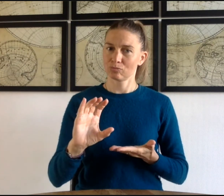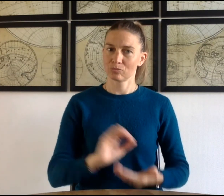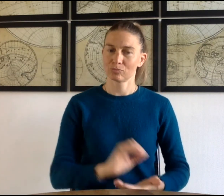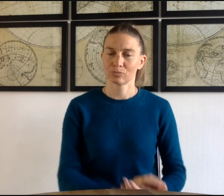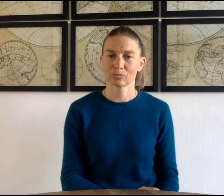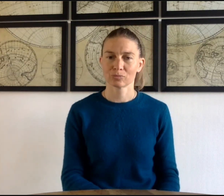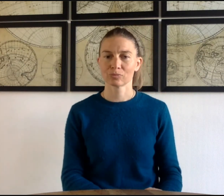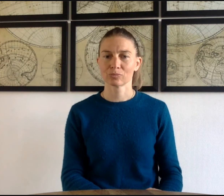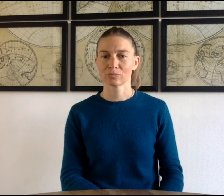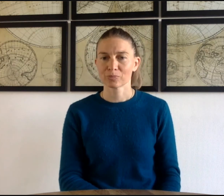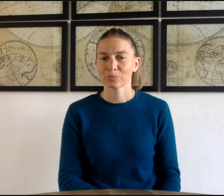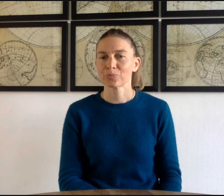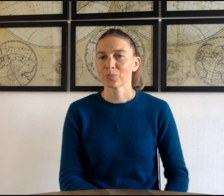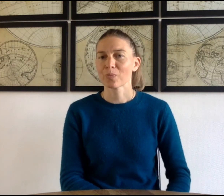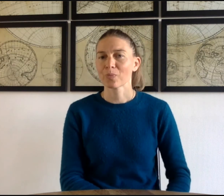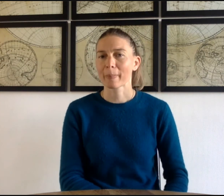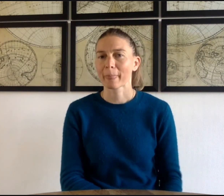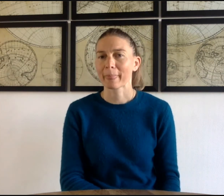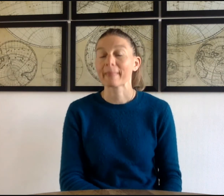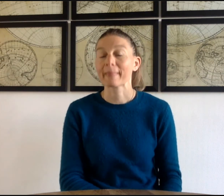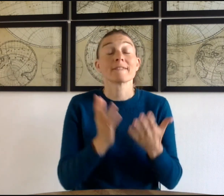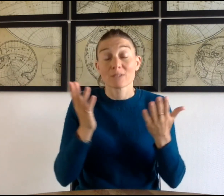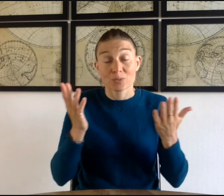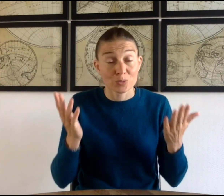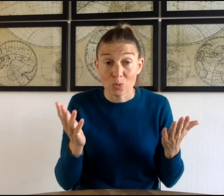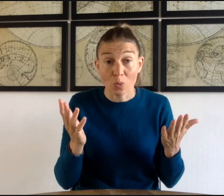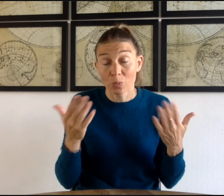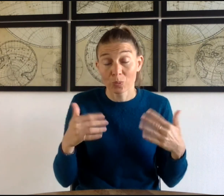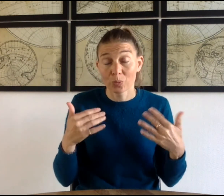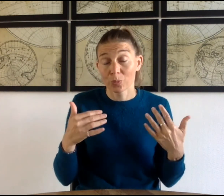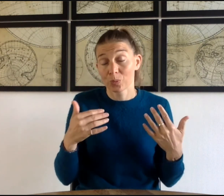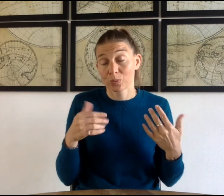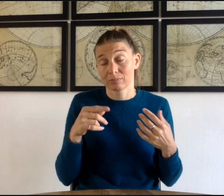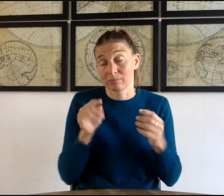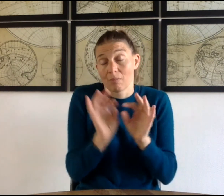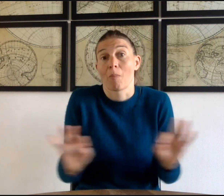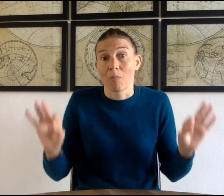So, yeah, this is very important. I, myself have volunteered.